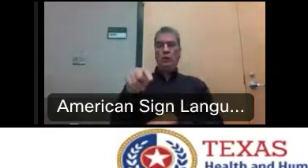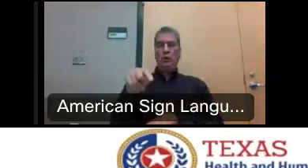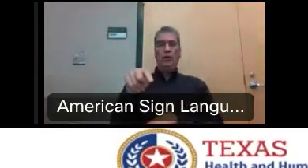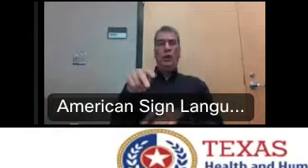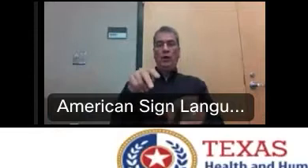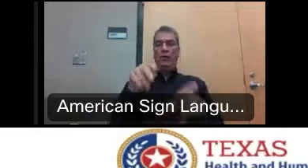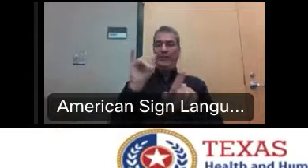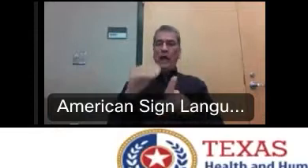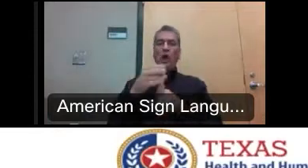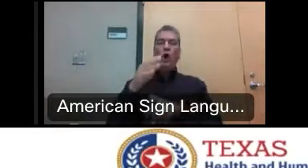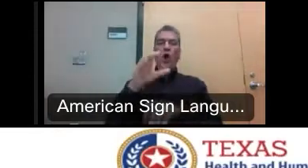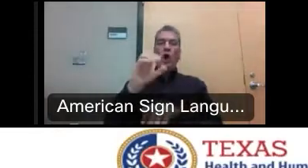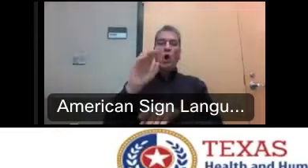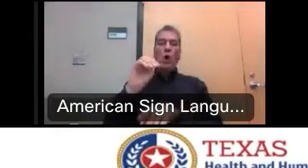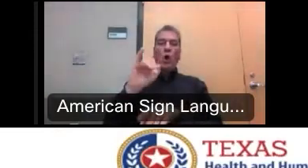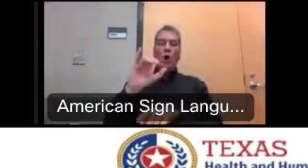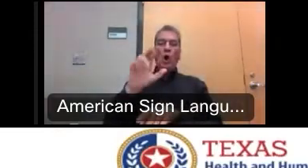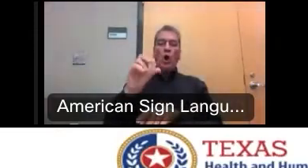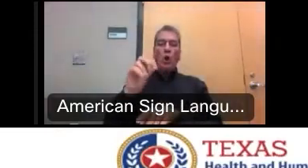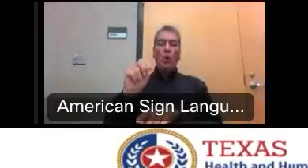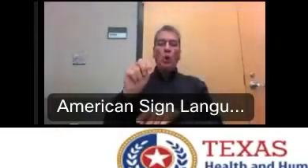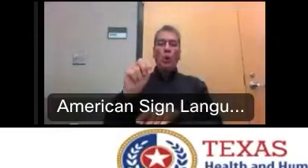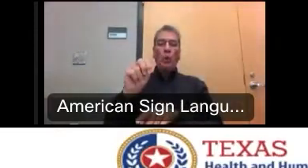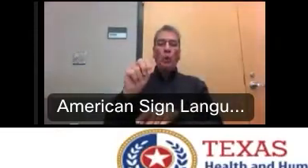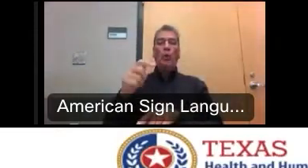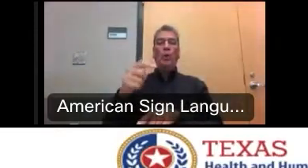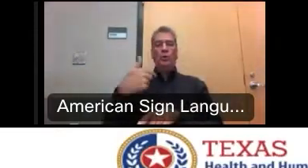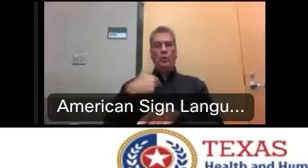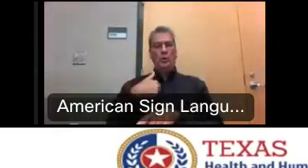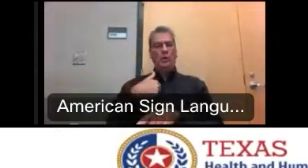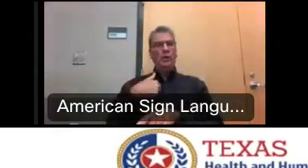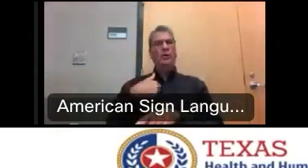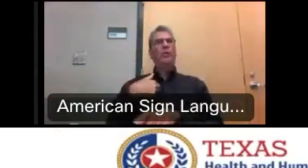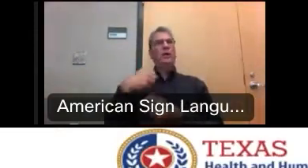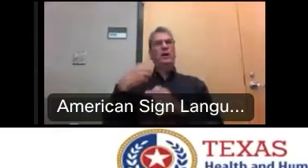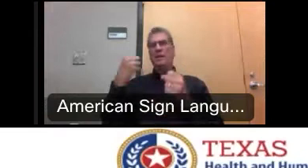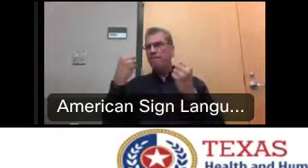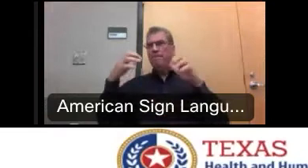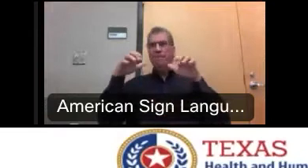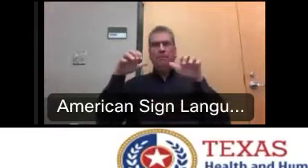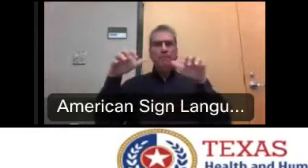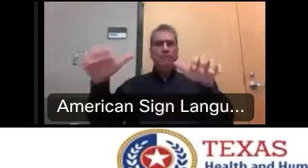Um, and so here again, we had an enormous testing capacity and people went out and got